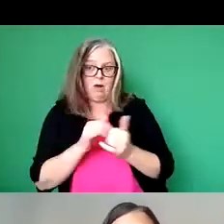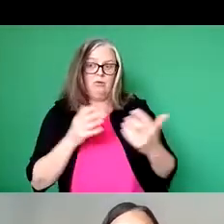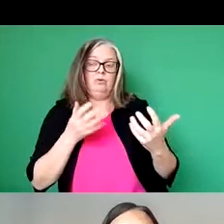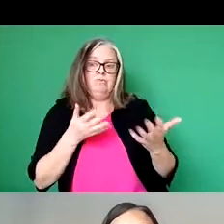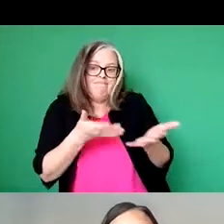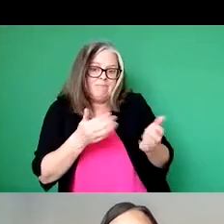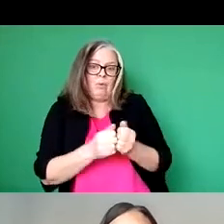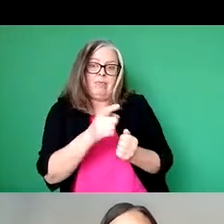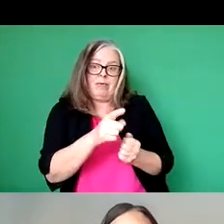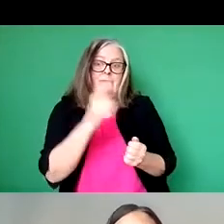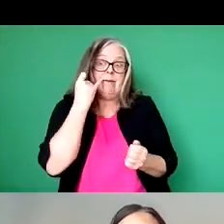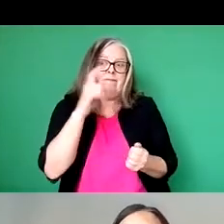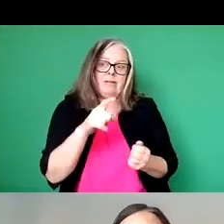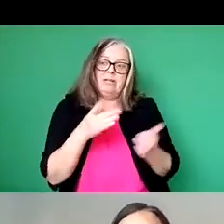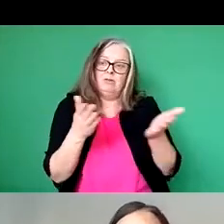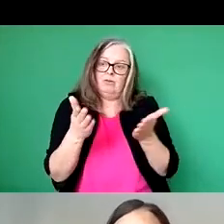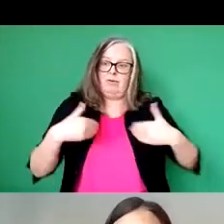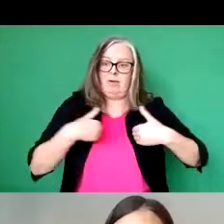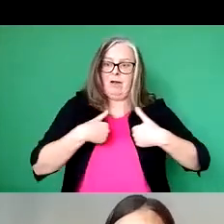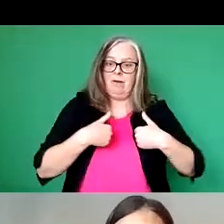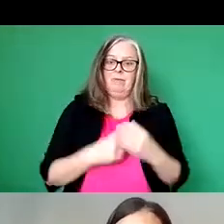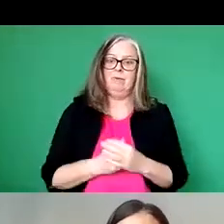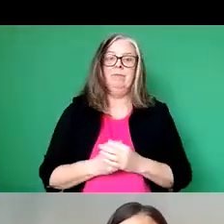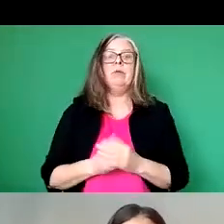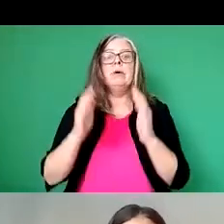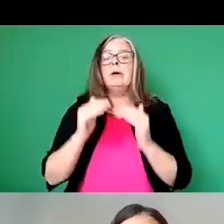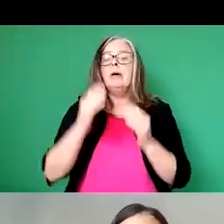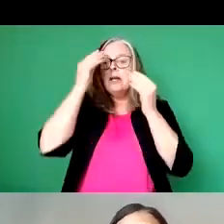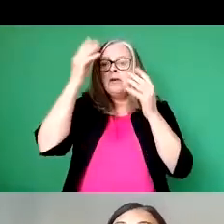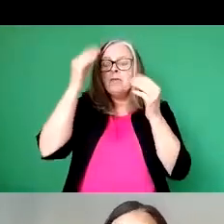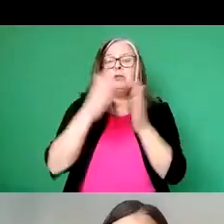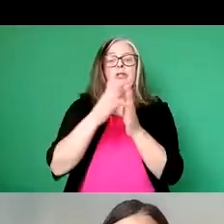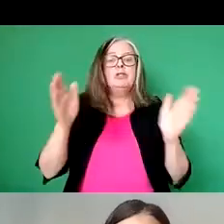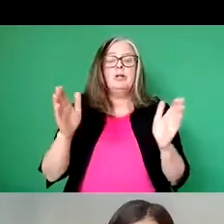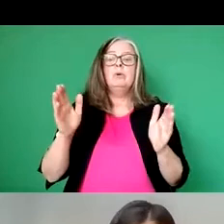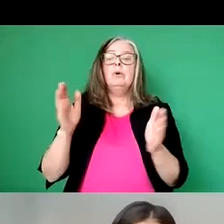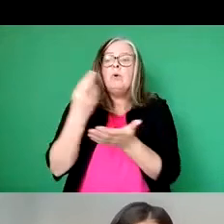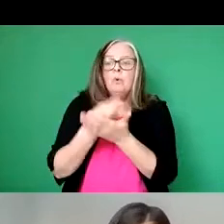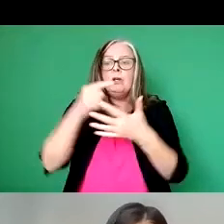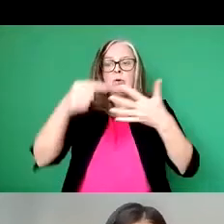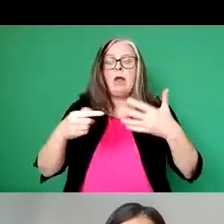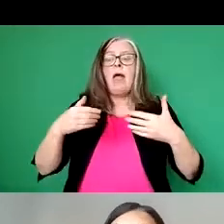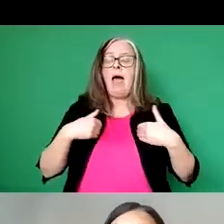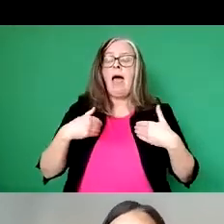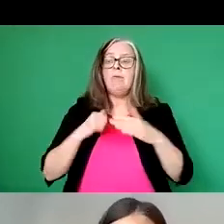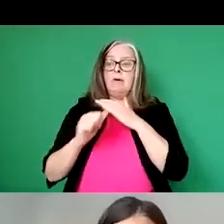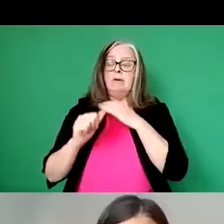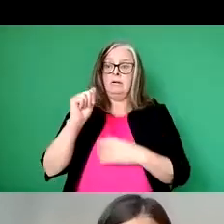so what is some very general information and available resources that we can bring to to your attention today